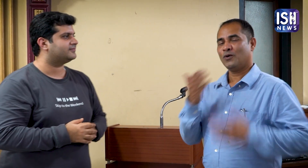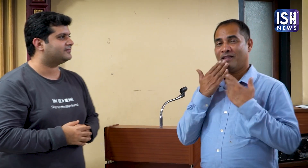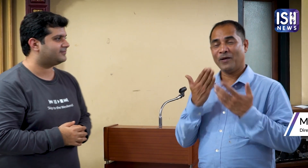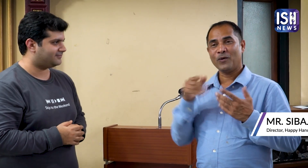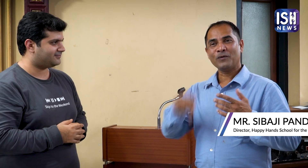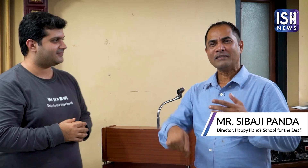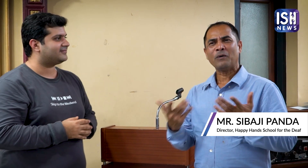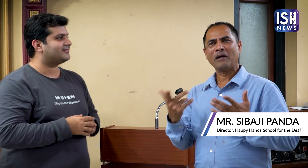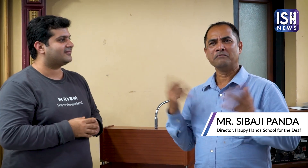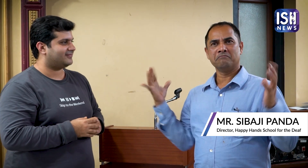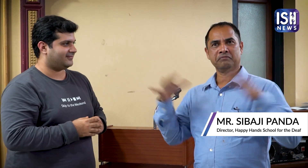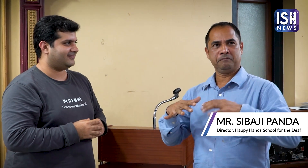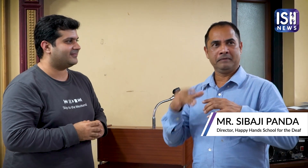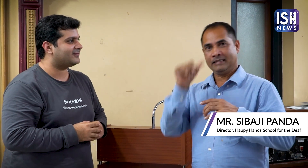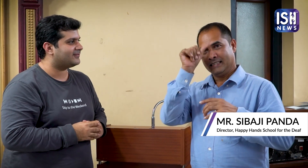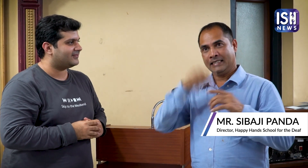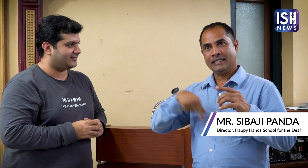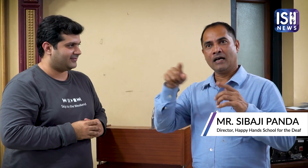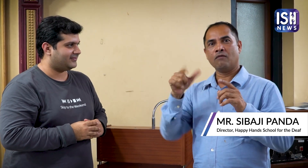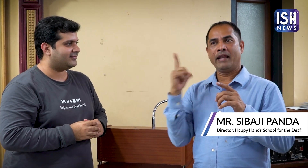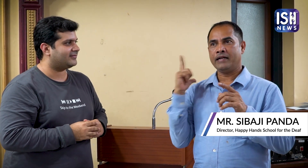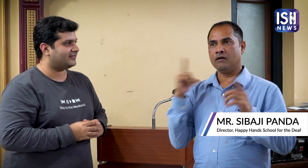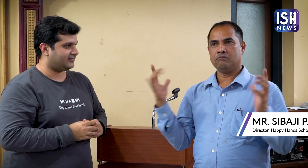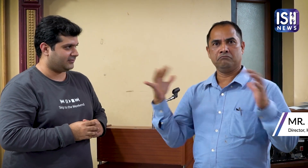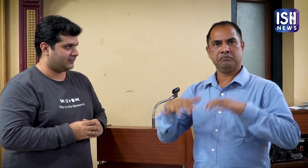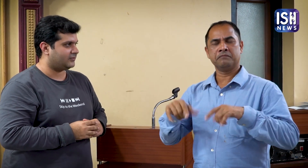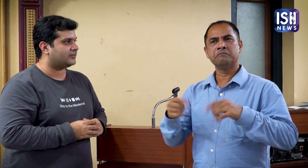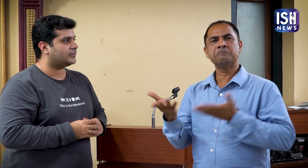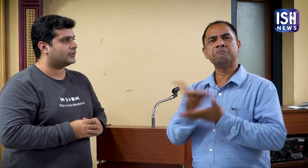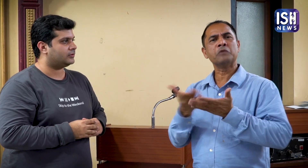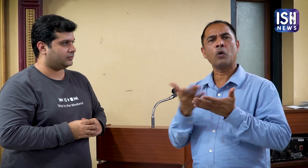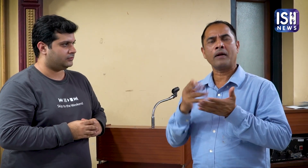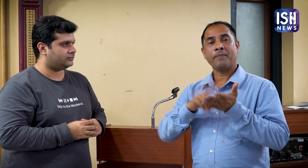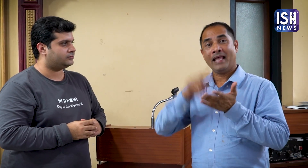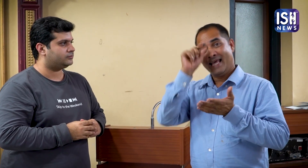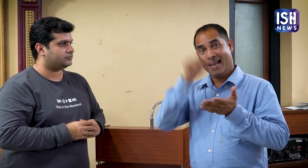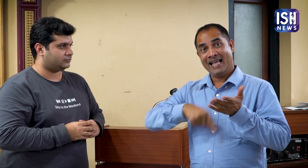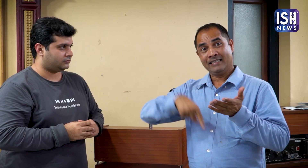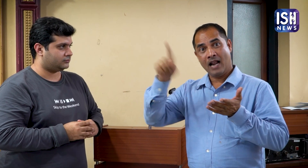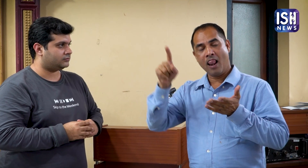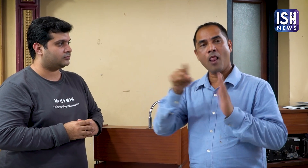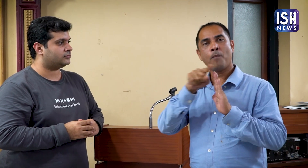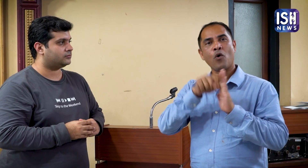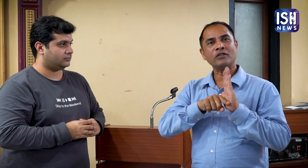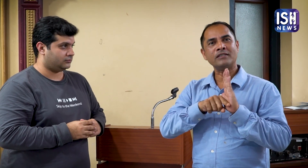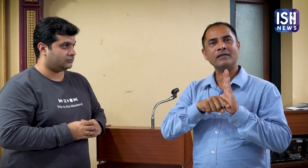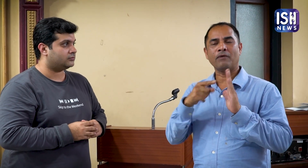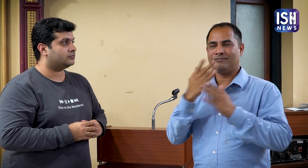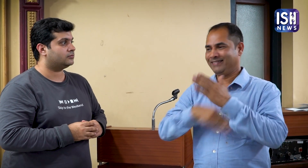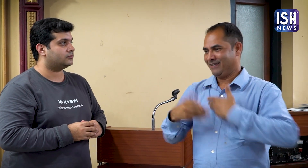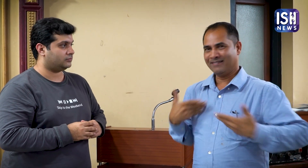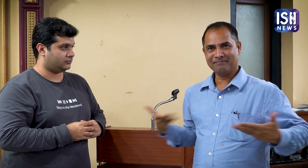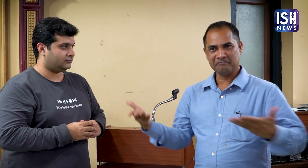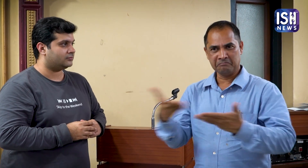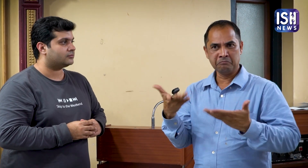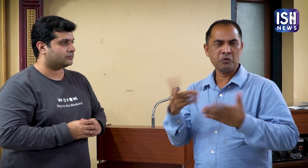Thank you. Leaders from across India have gathered here to discuss the National Policy for PWD.